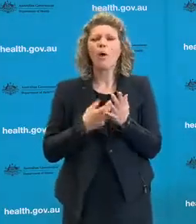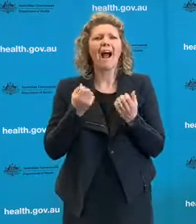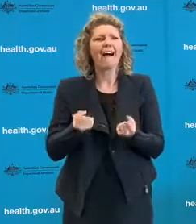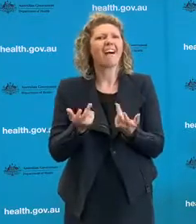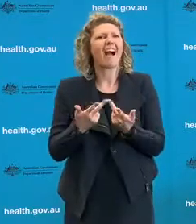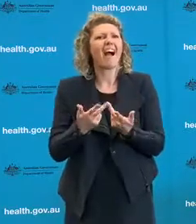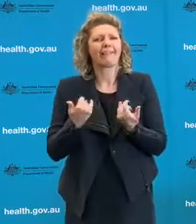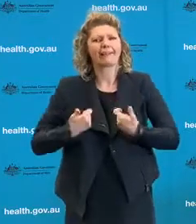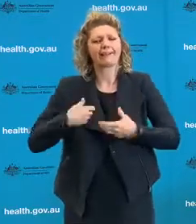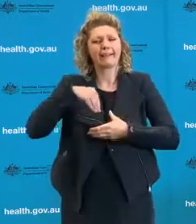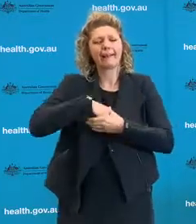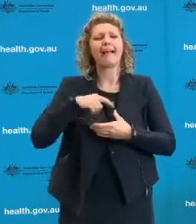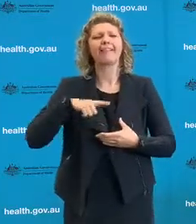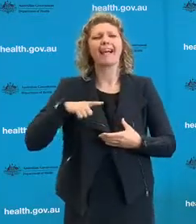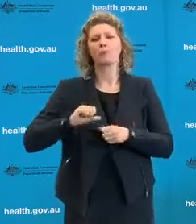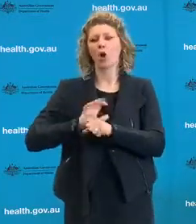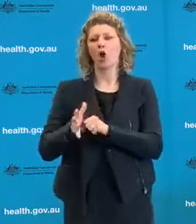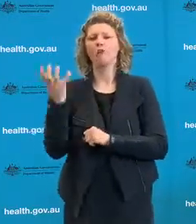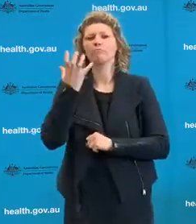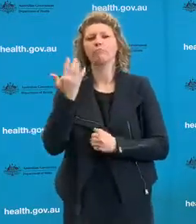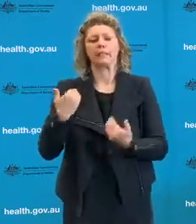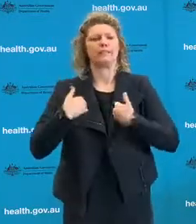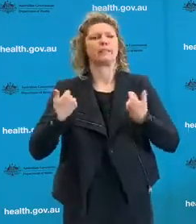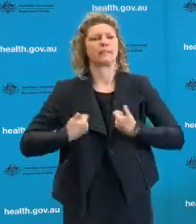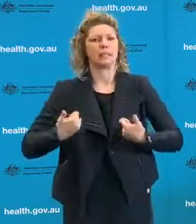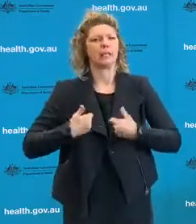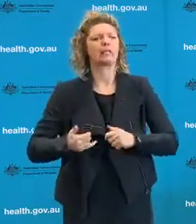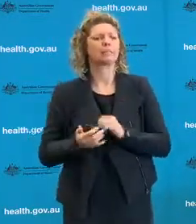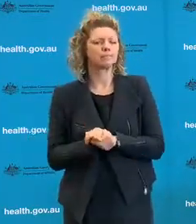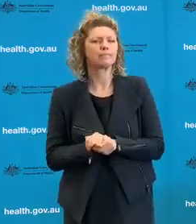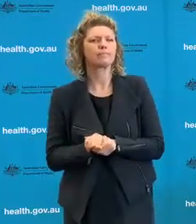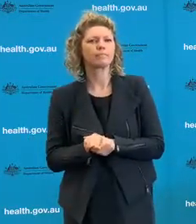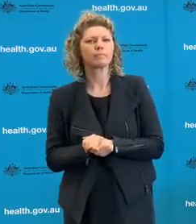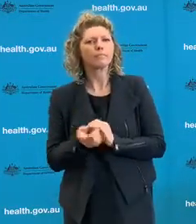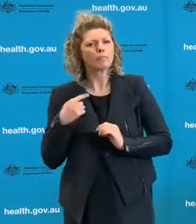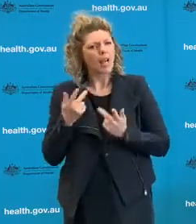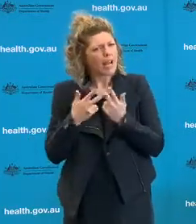risk of more severe disease. Now I'll just go back to Dana in case